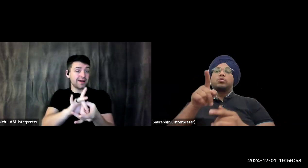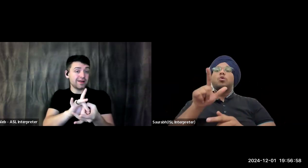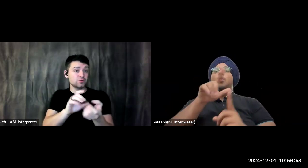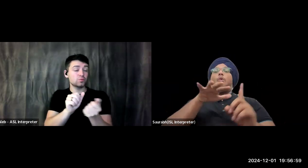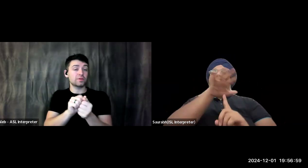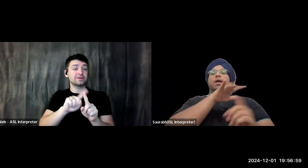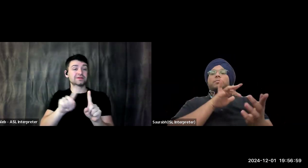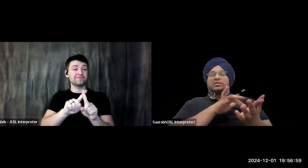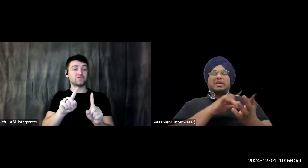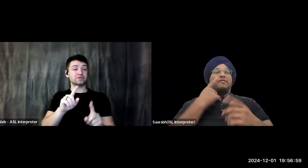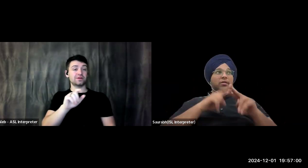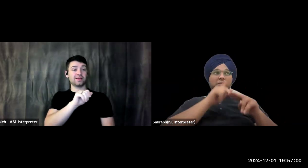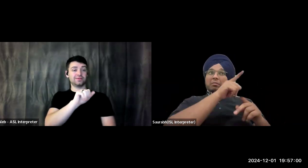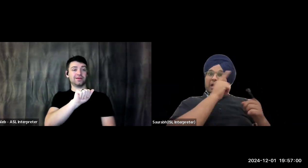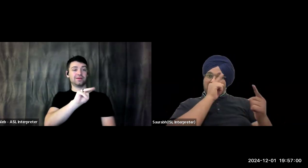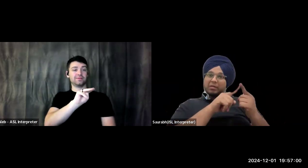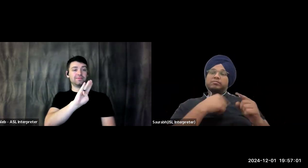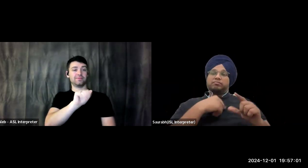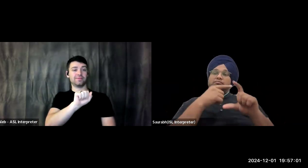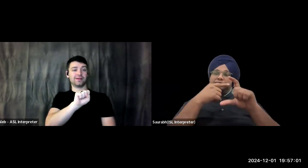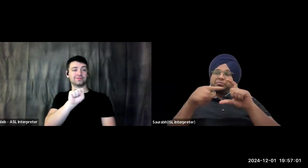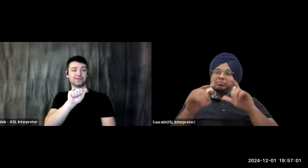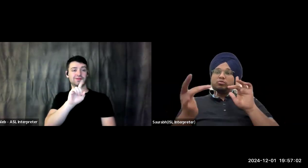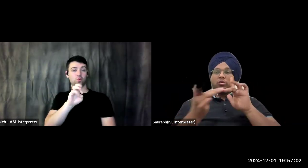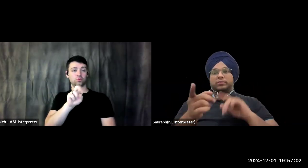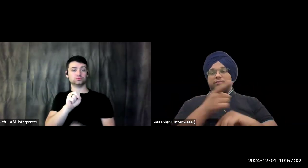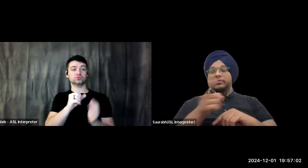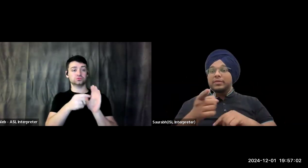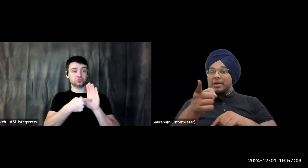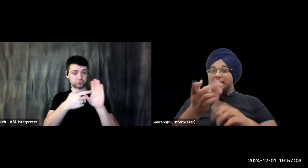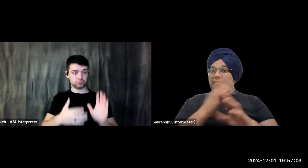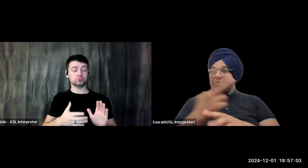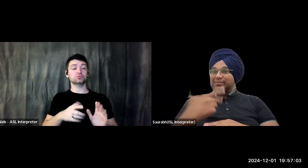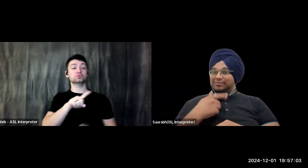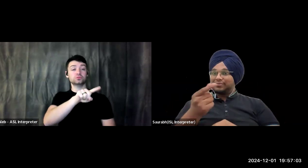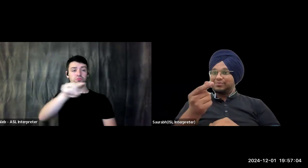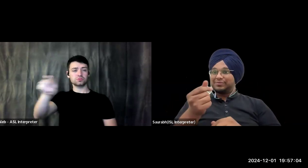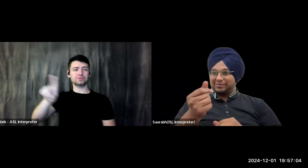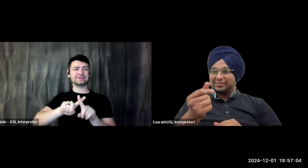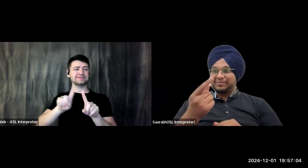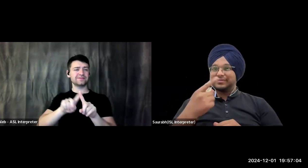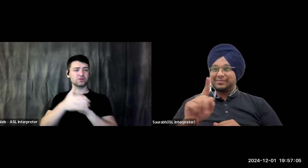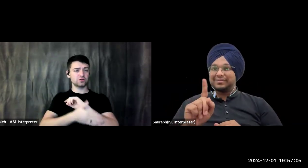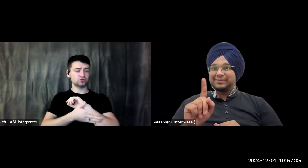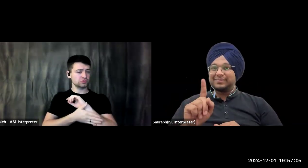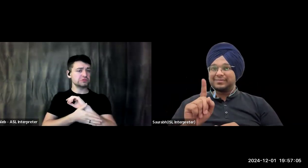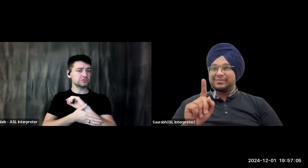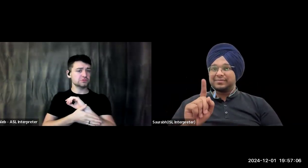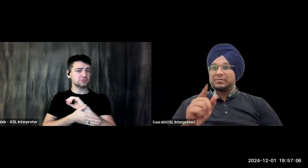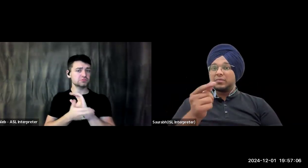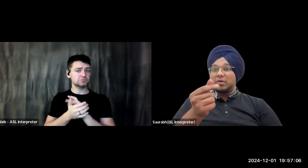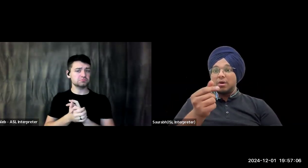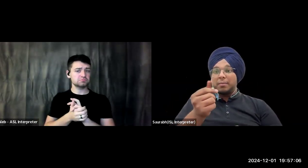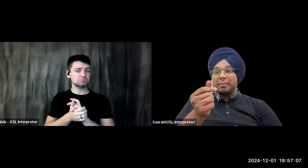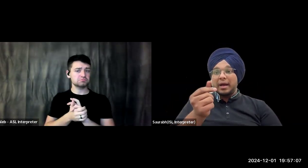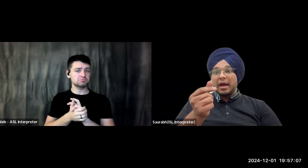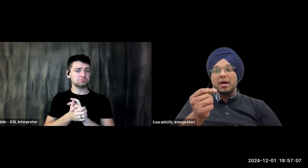You mentioning that the cost is low